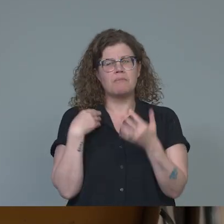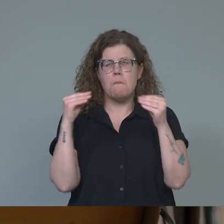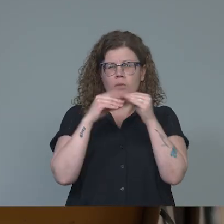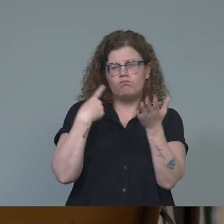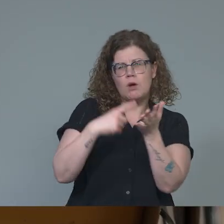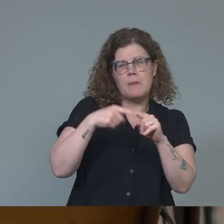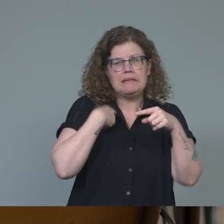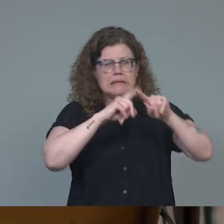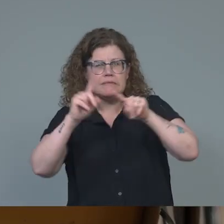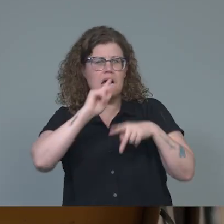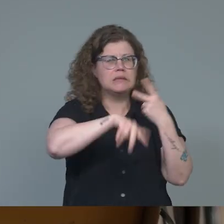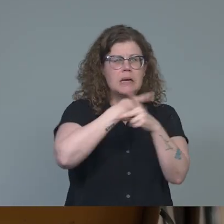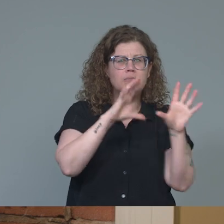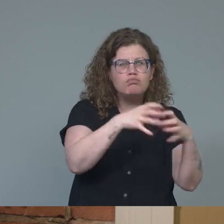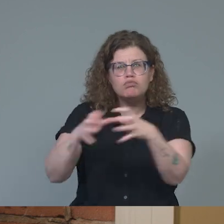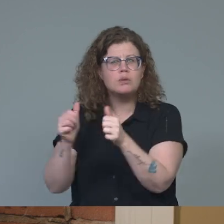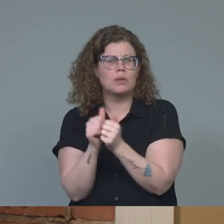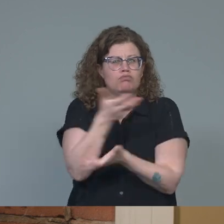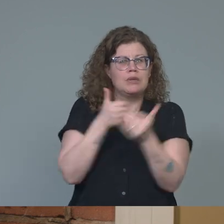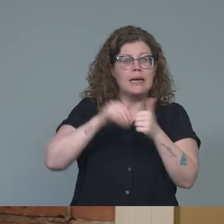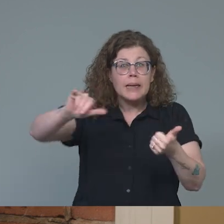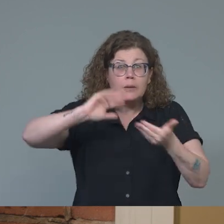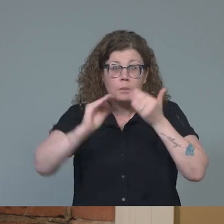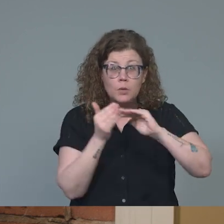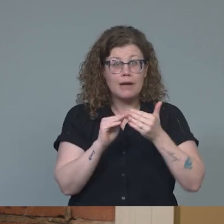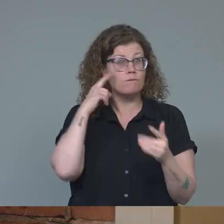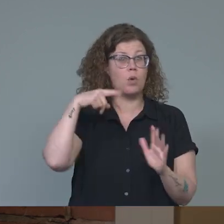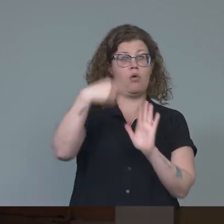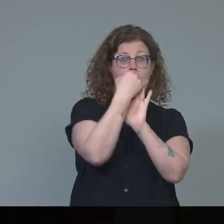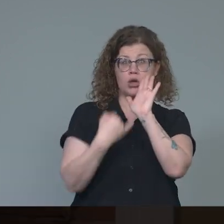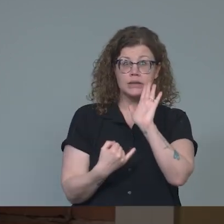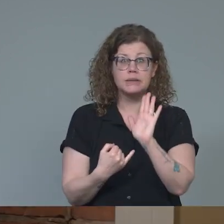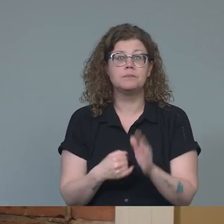actual art practice itself. And then we're going to talk a bit about budgeting for engagement.